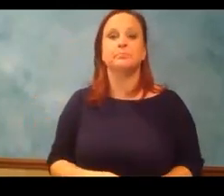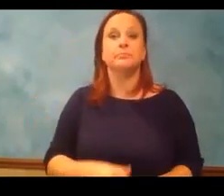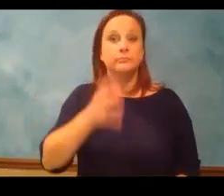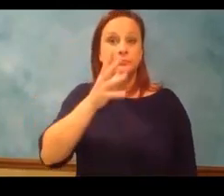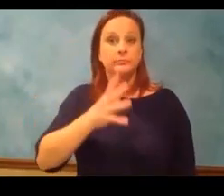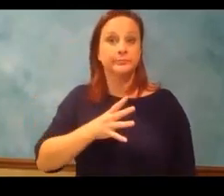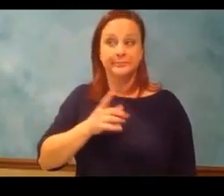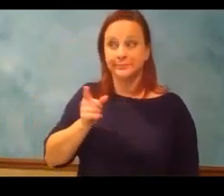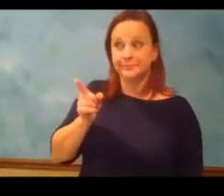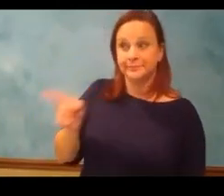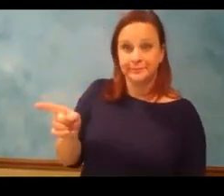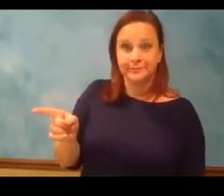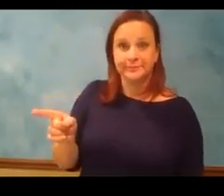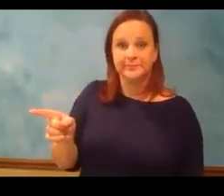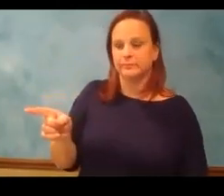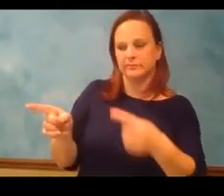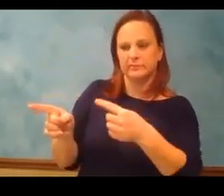what the meaning for that indexing is.